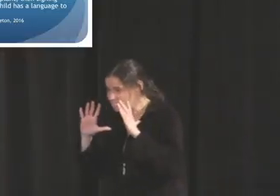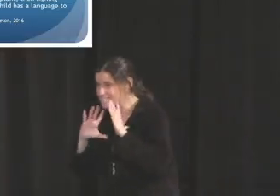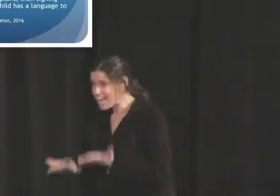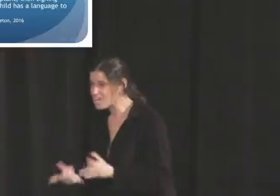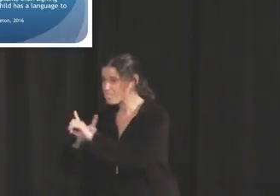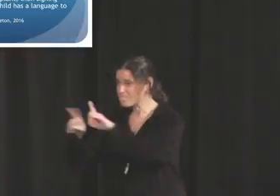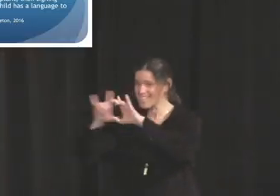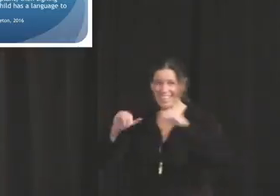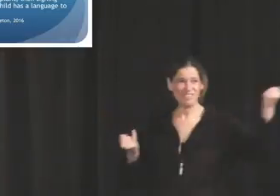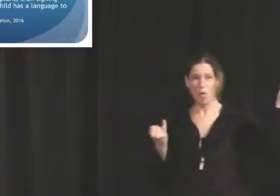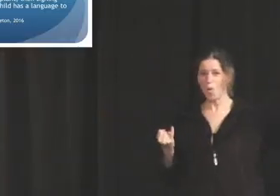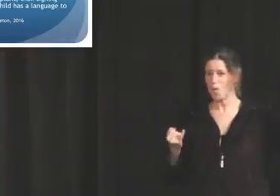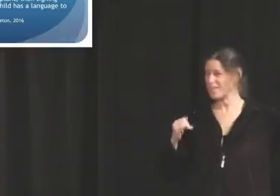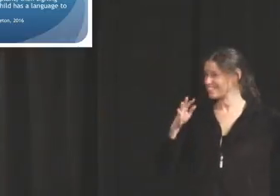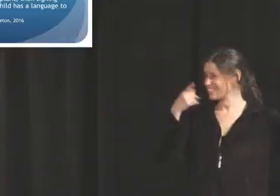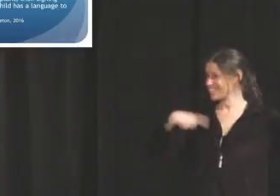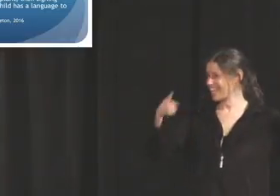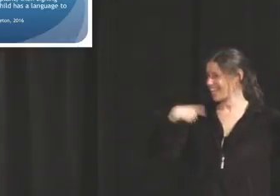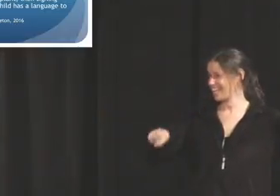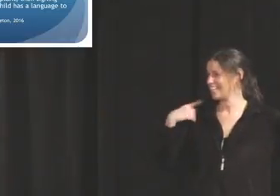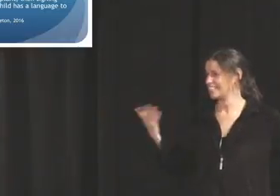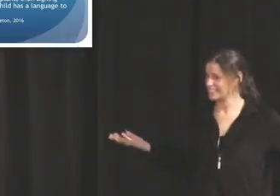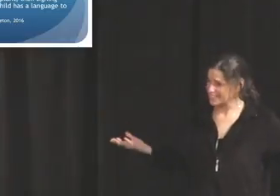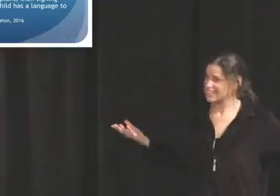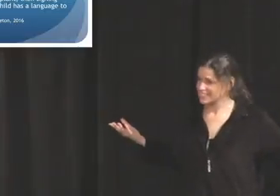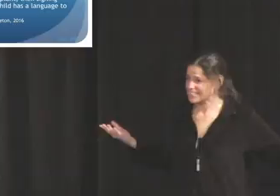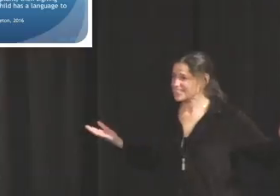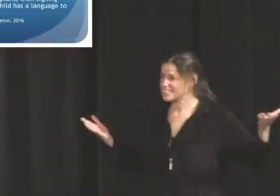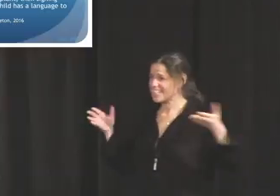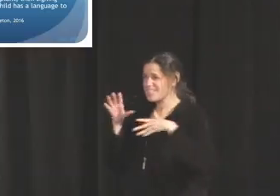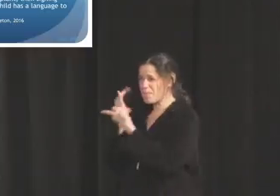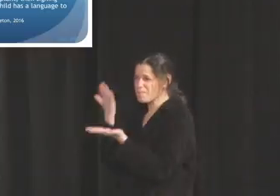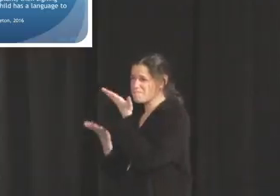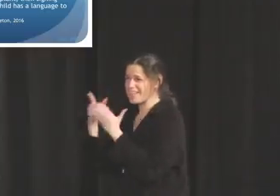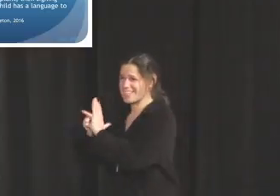all attempts to sign. If the child doesn't succeed with the implant,